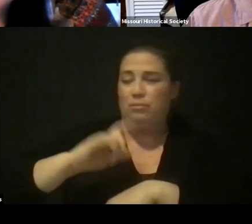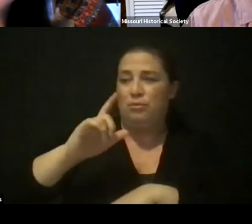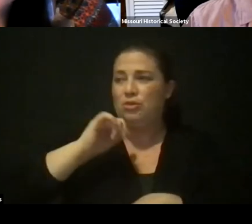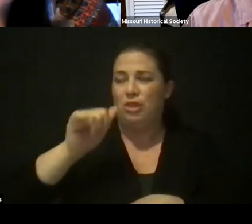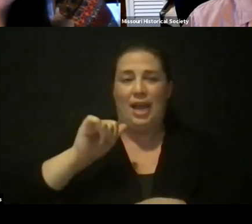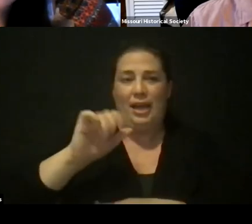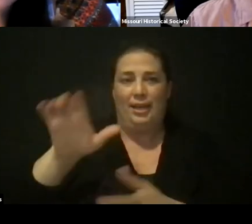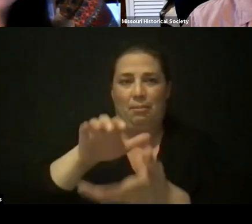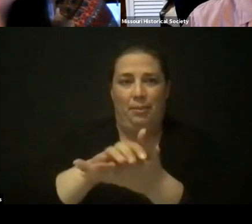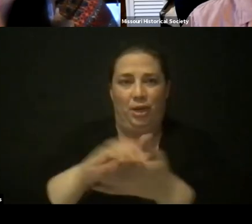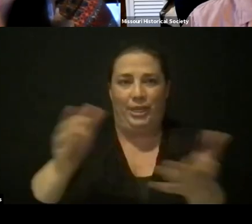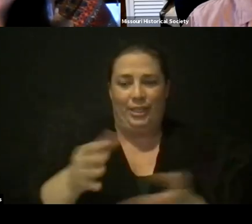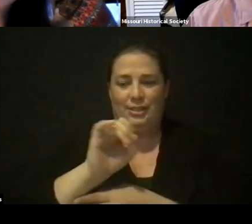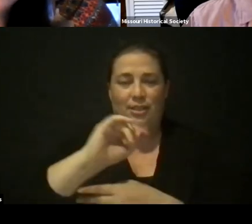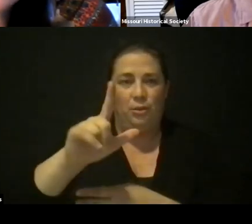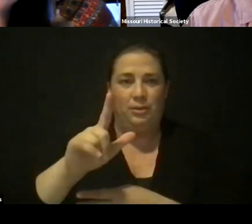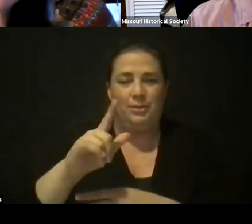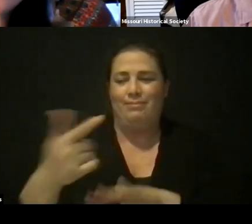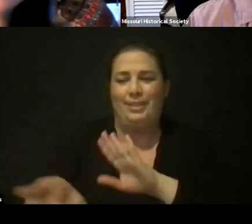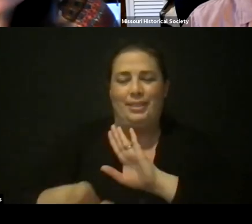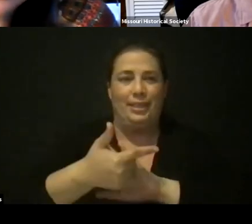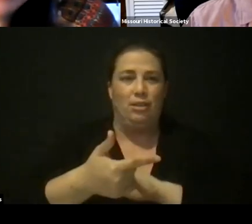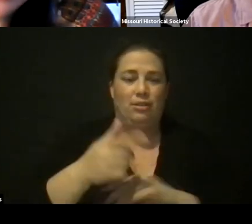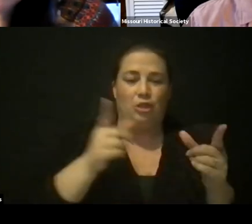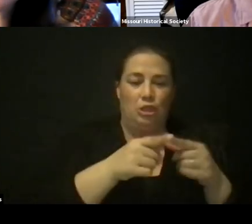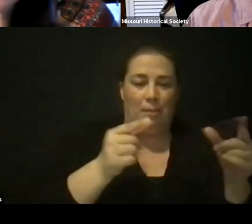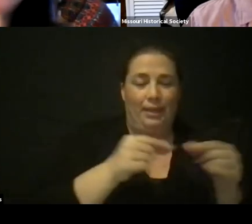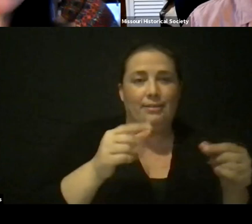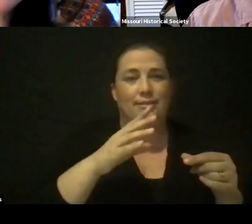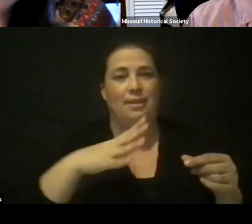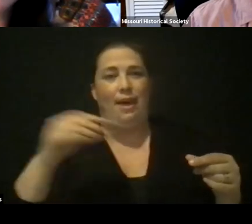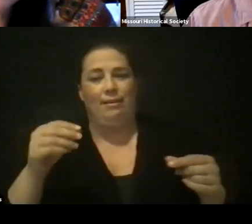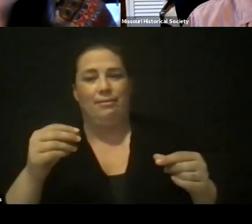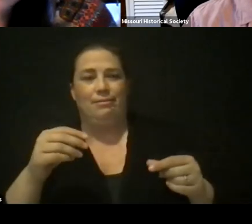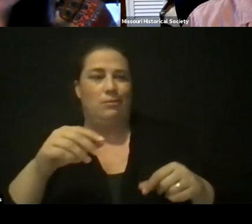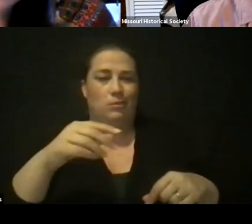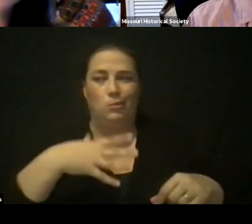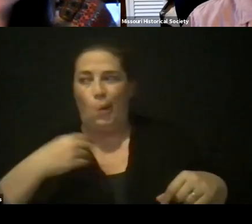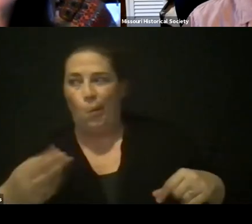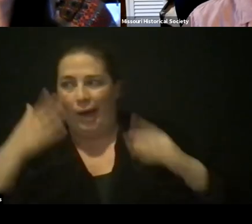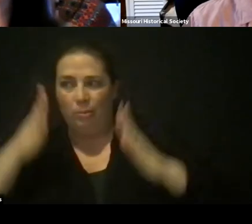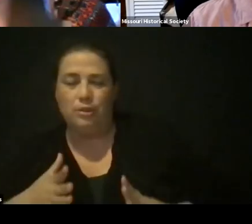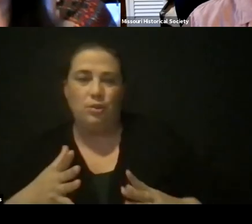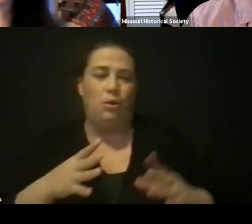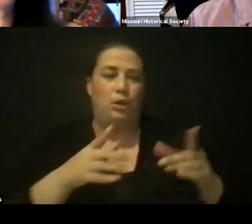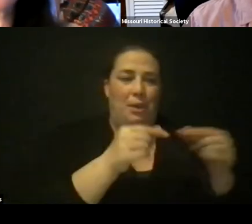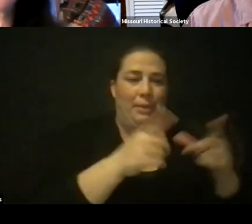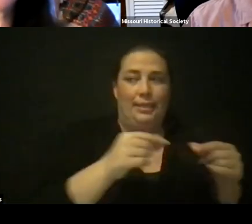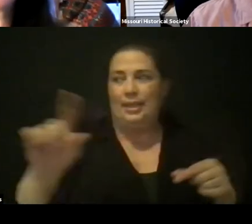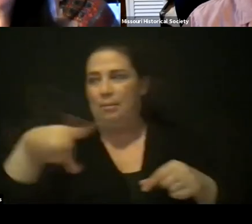St. Louis? Did anyone from your family stay in touch with anyone they met in the internment camp? Yeah, I don't know if they stayed in touch with people in